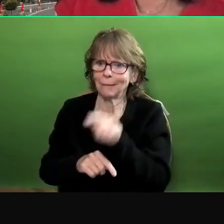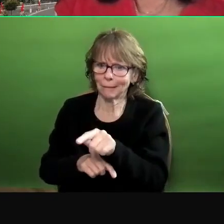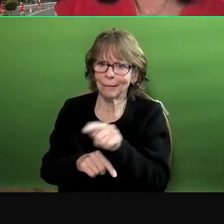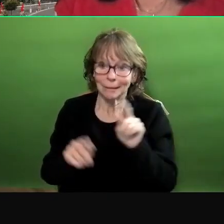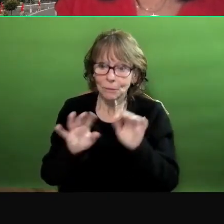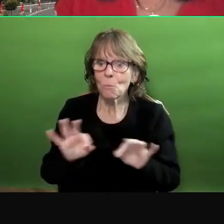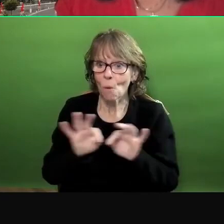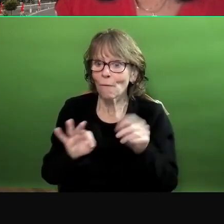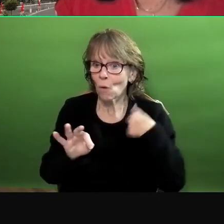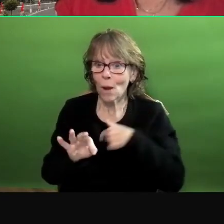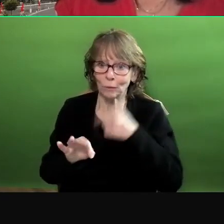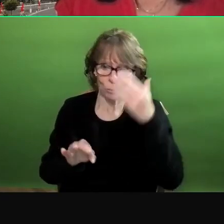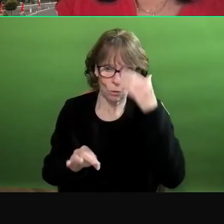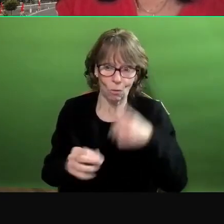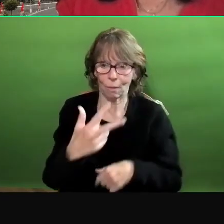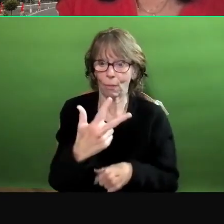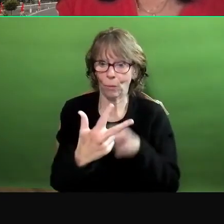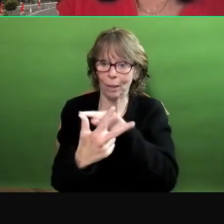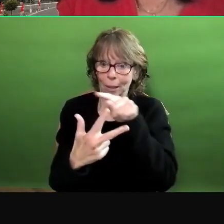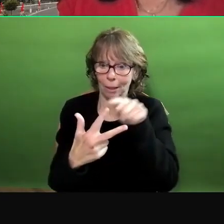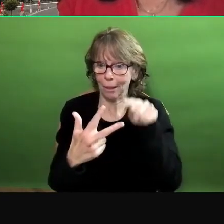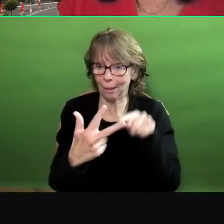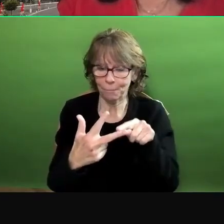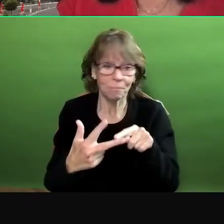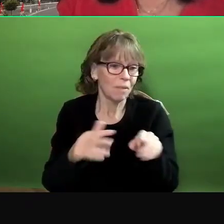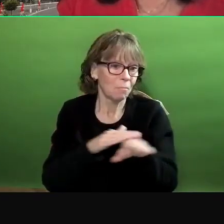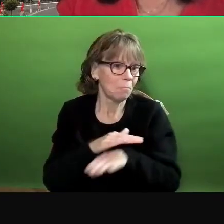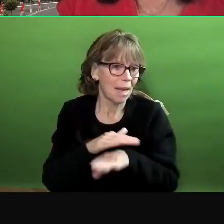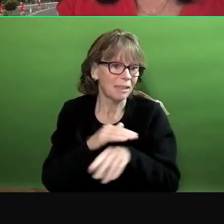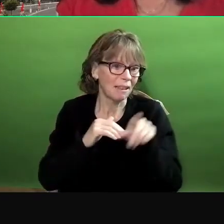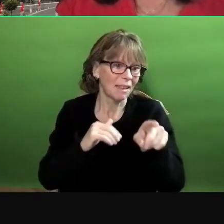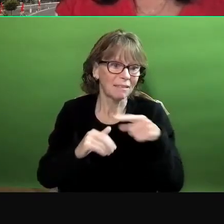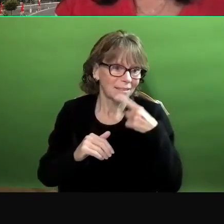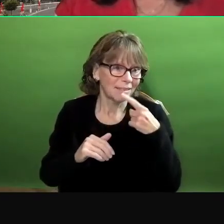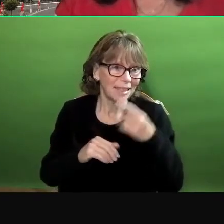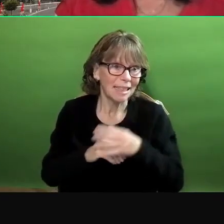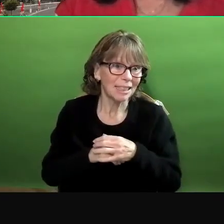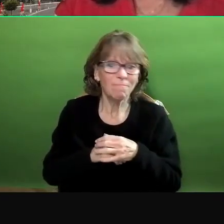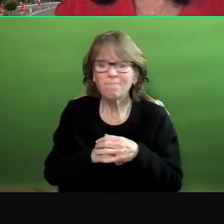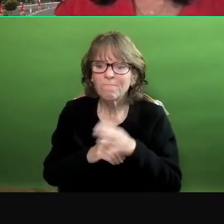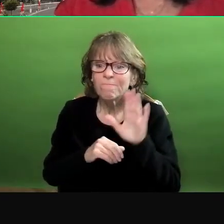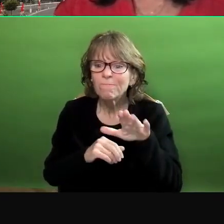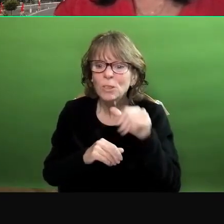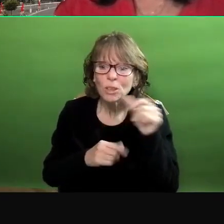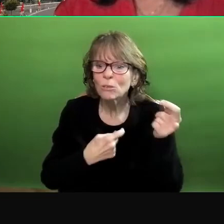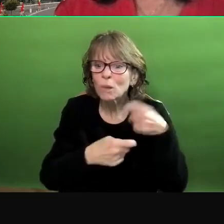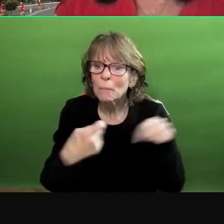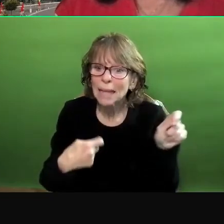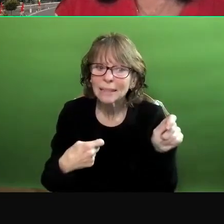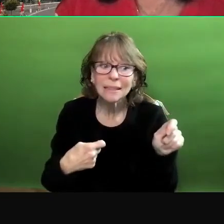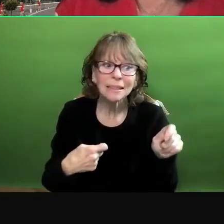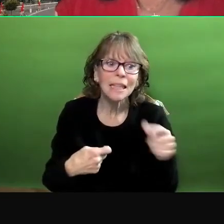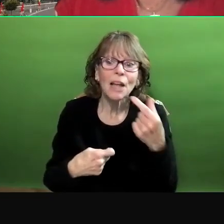because what this basically says is that, it is not just simply replacing the green box over here.